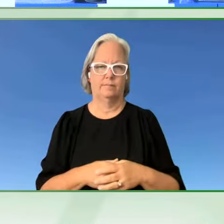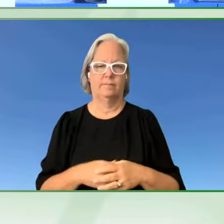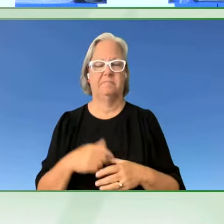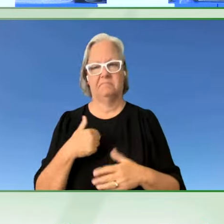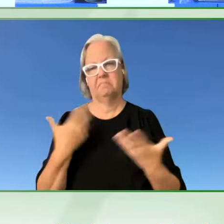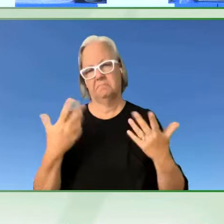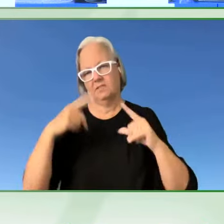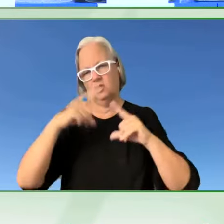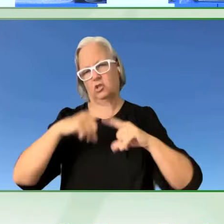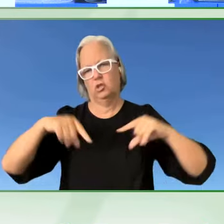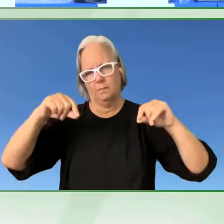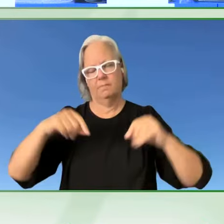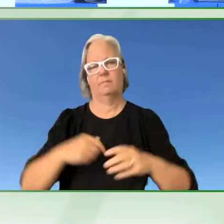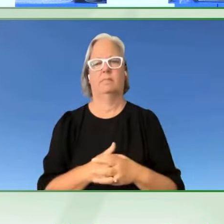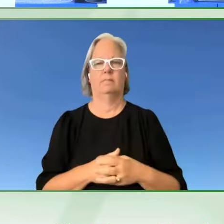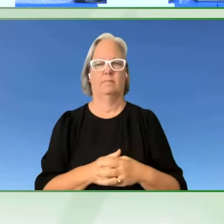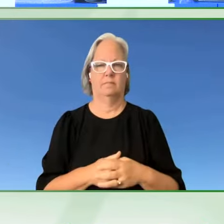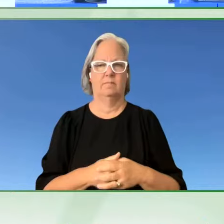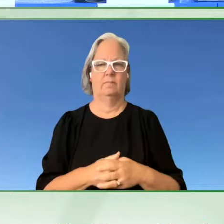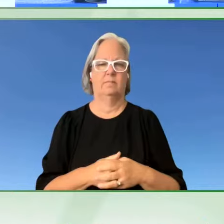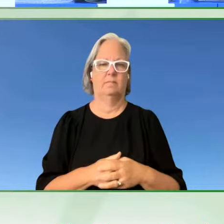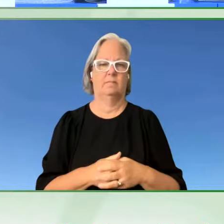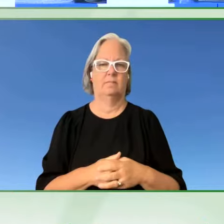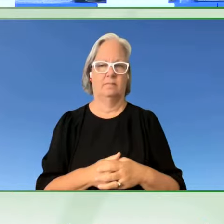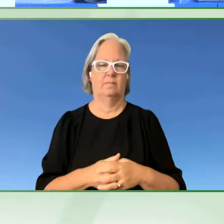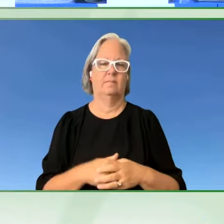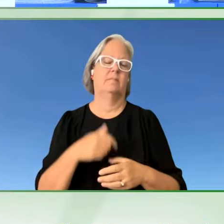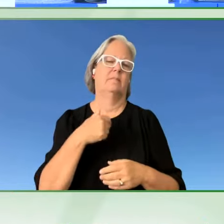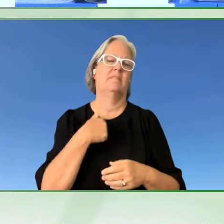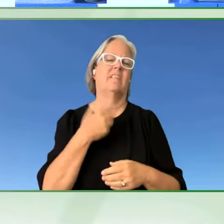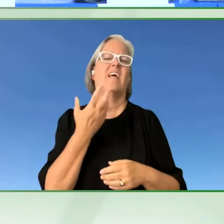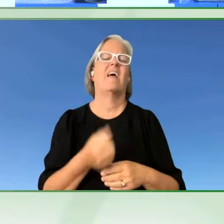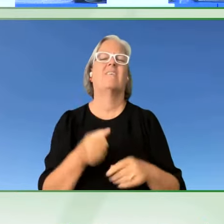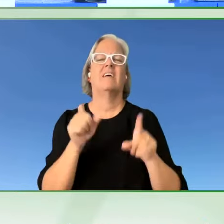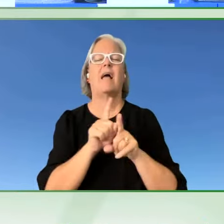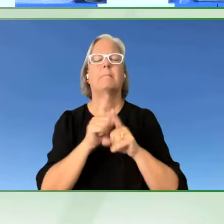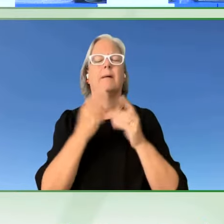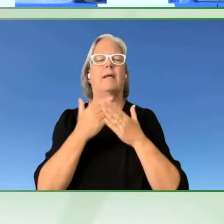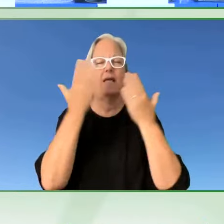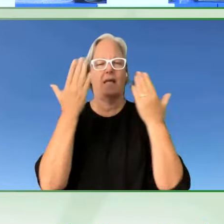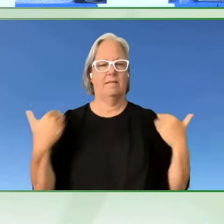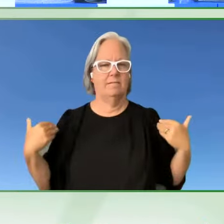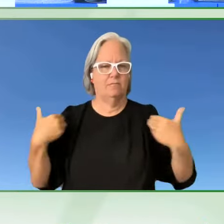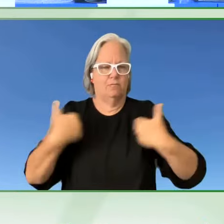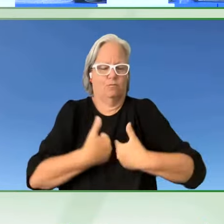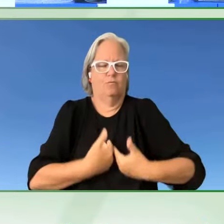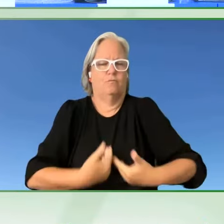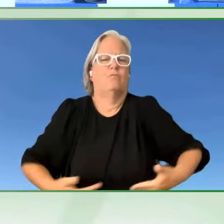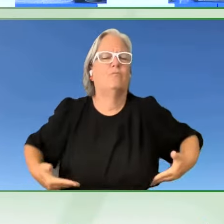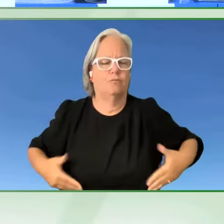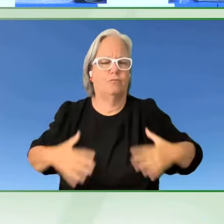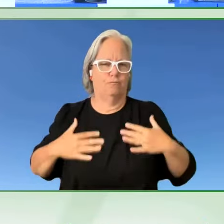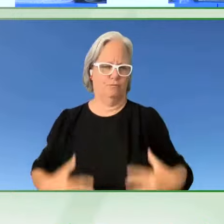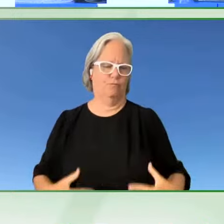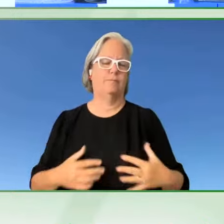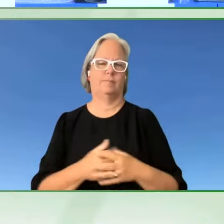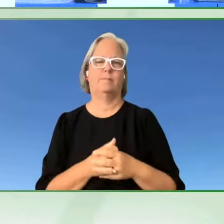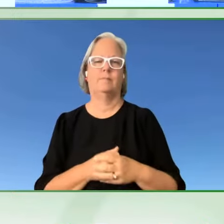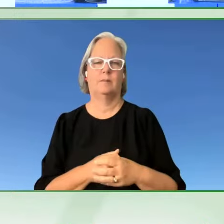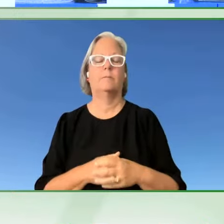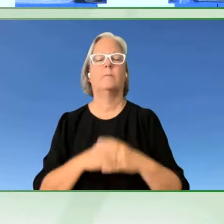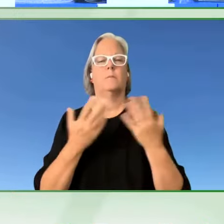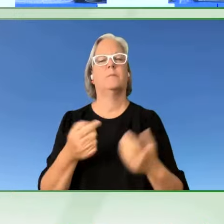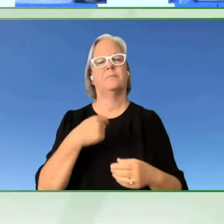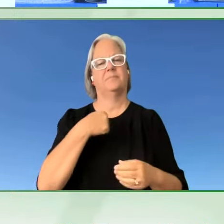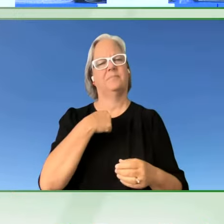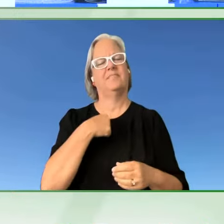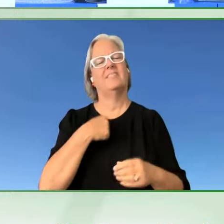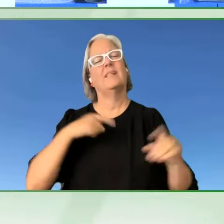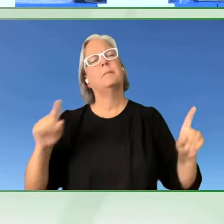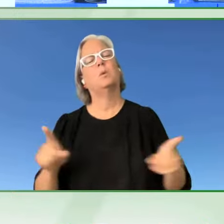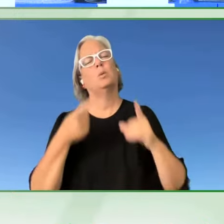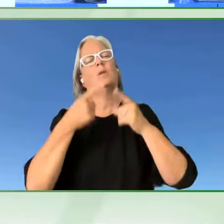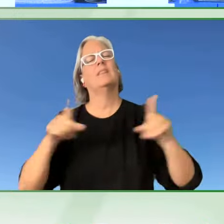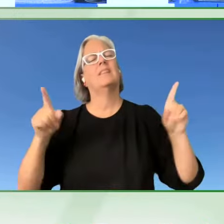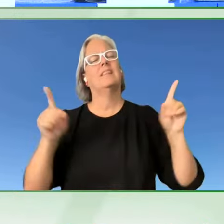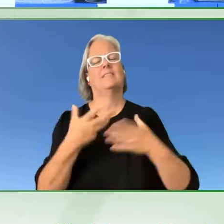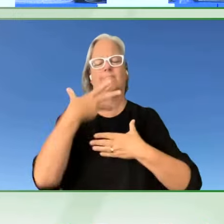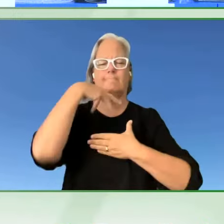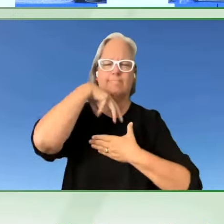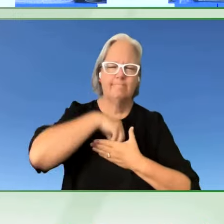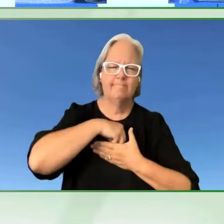I want everybody to take a moment and think about… imagine if all children in the world